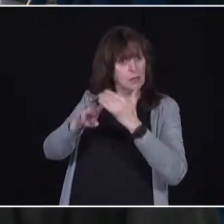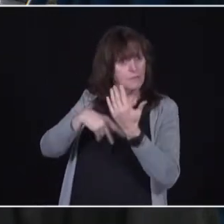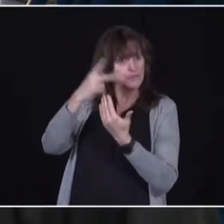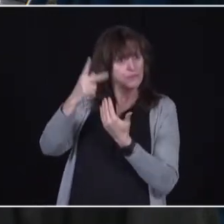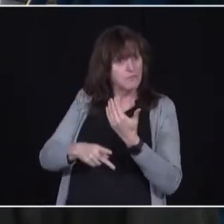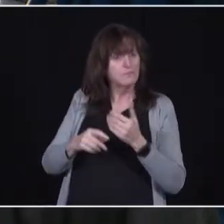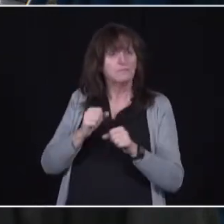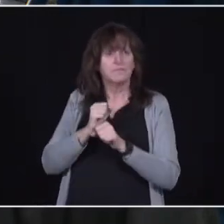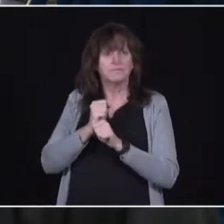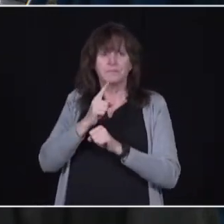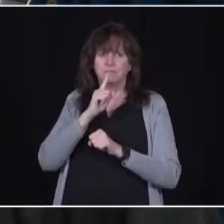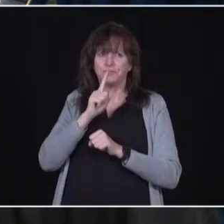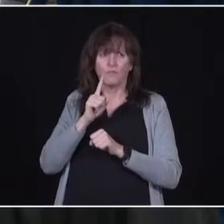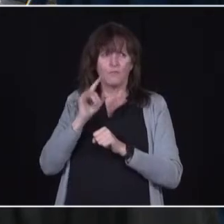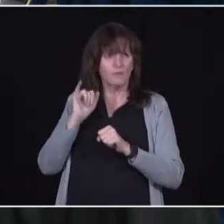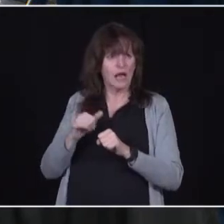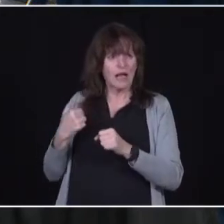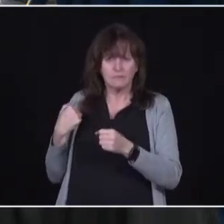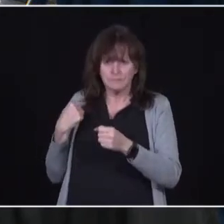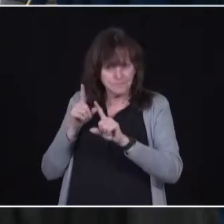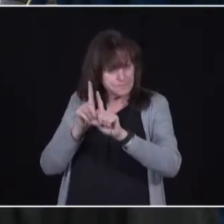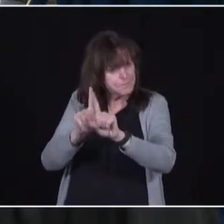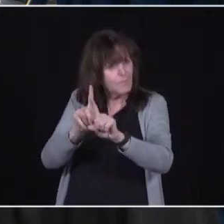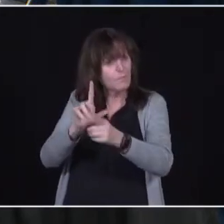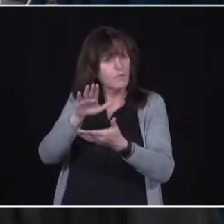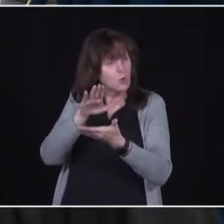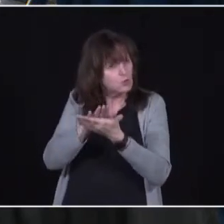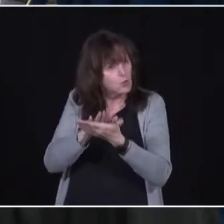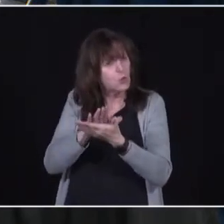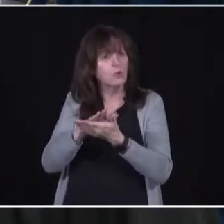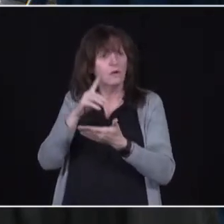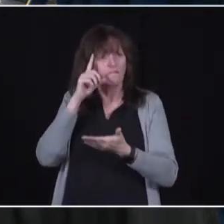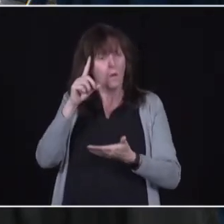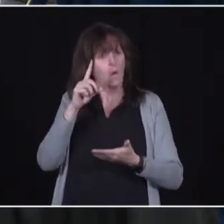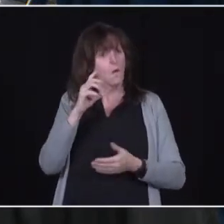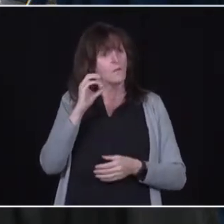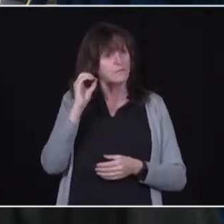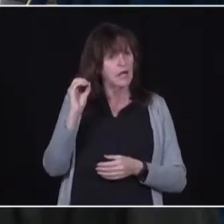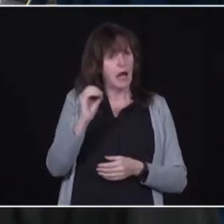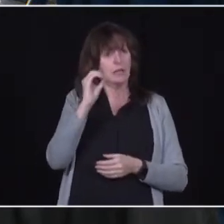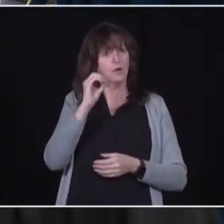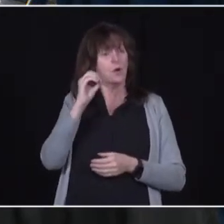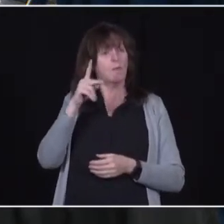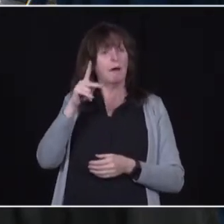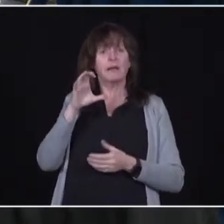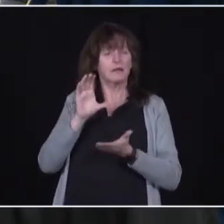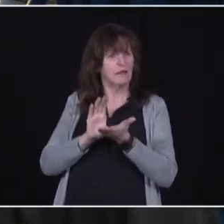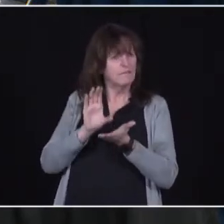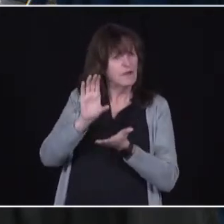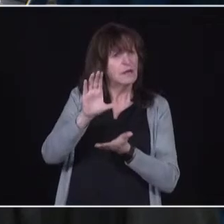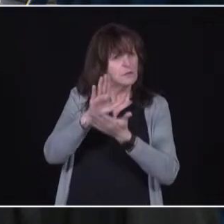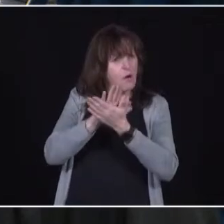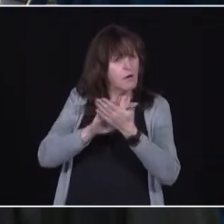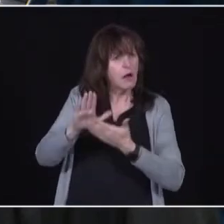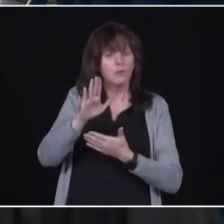with Ontario's public he funded colleges, will also be providing paid placements to 2200 students.